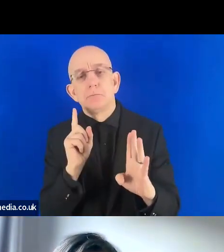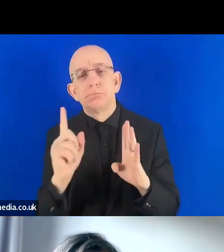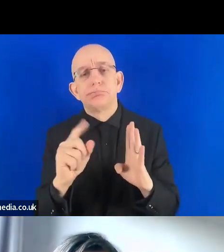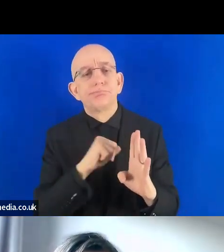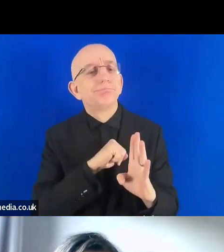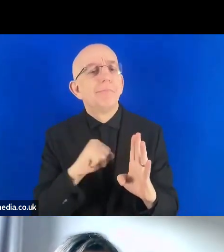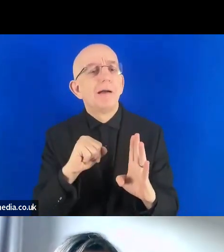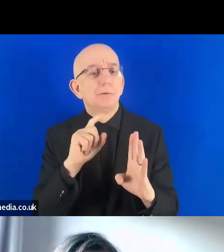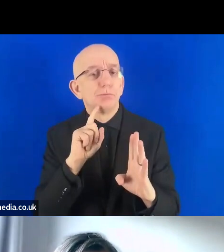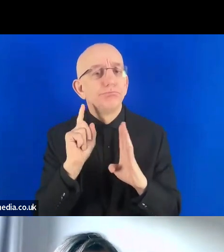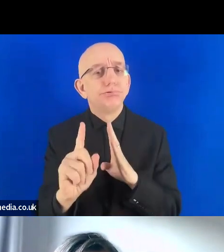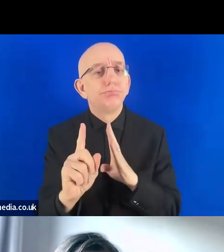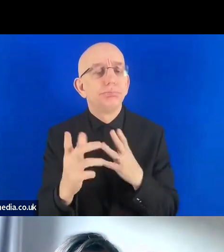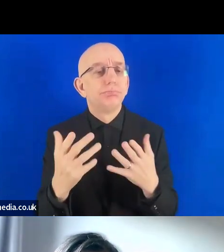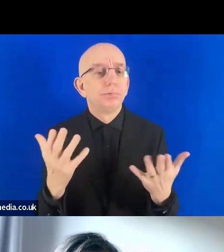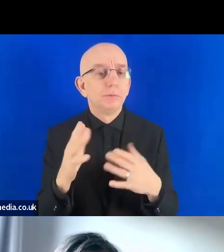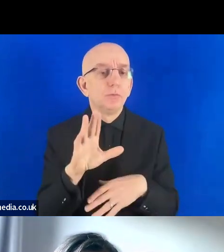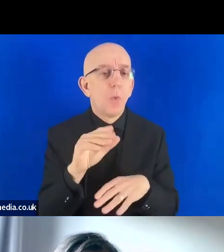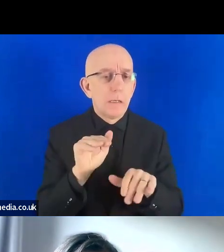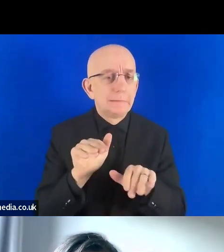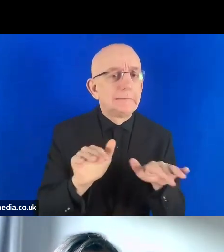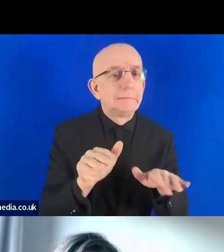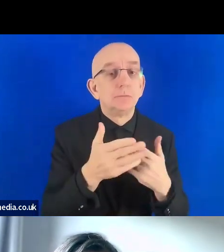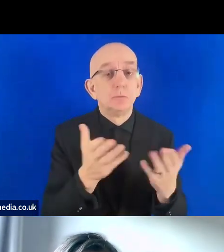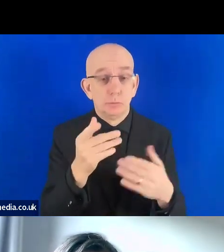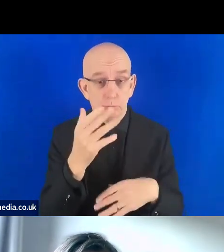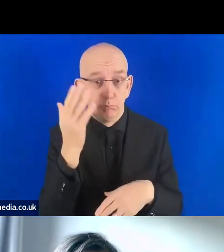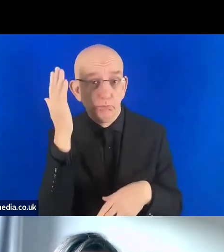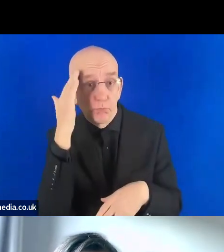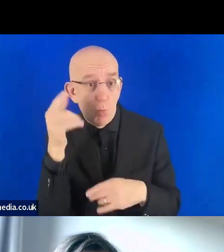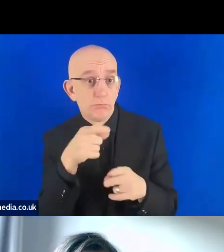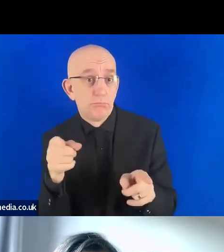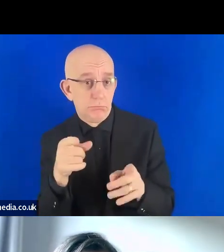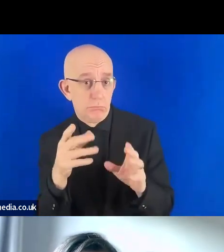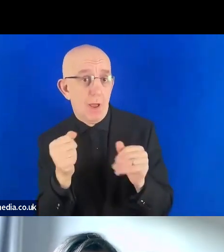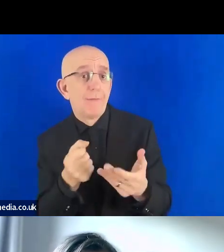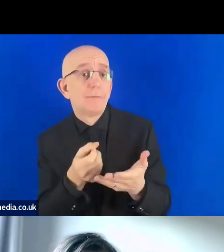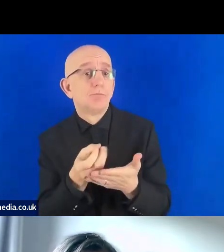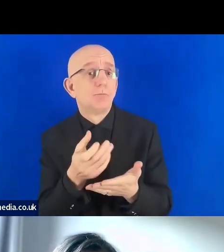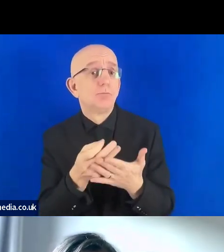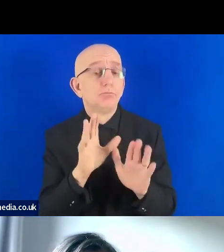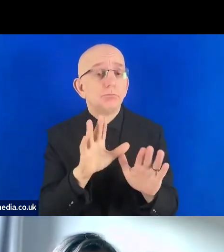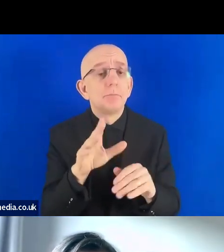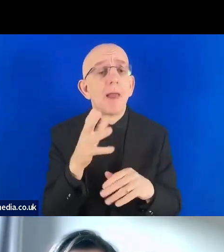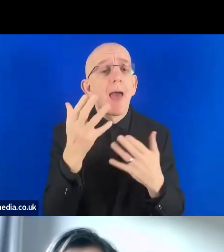There is also a question about will it be open earlier. Unfortunately, no. The airport fast track is only available,